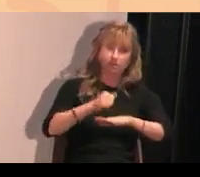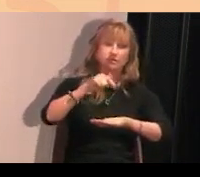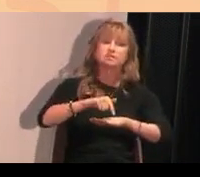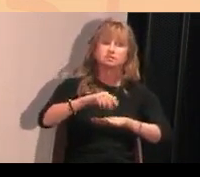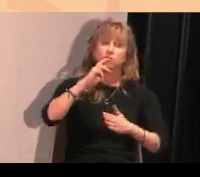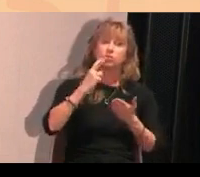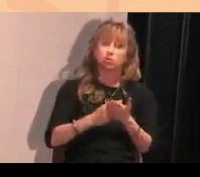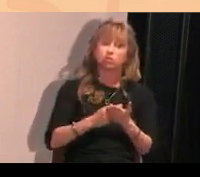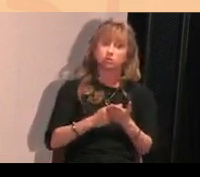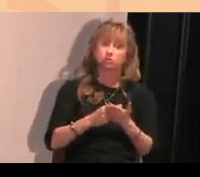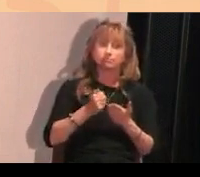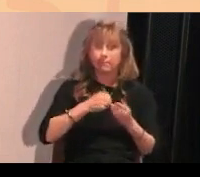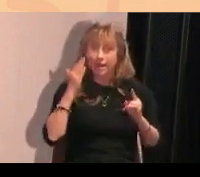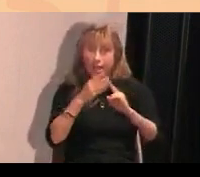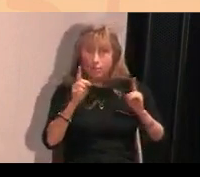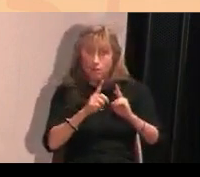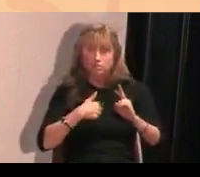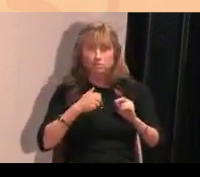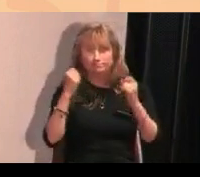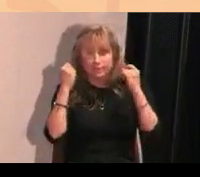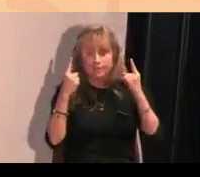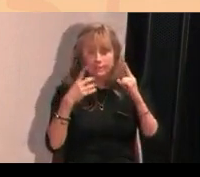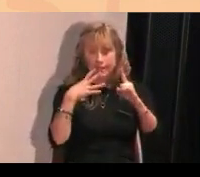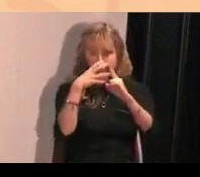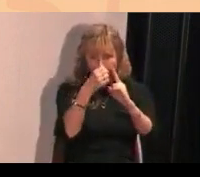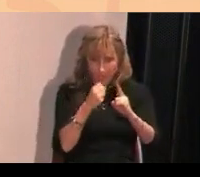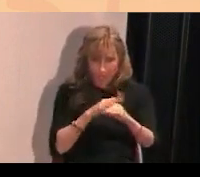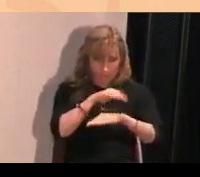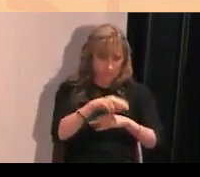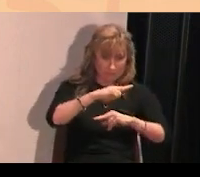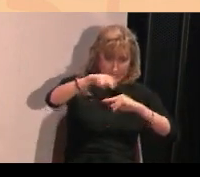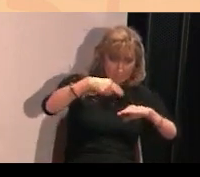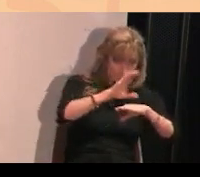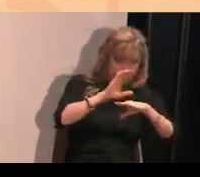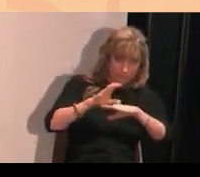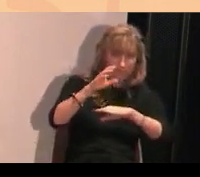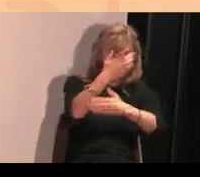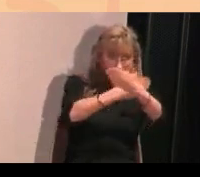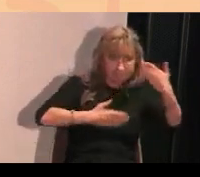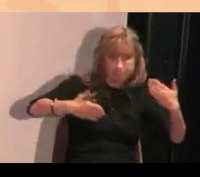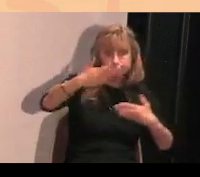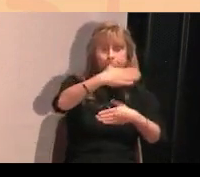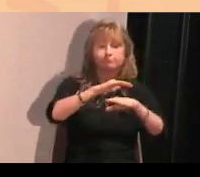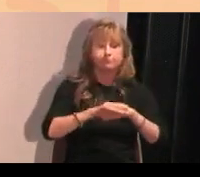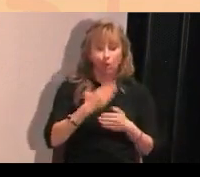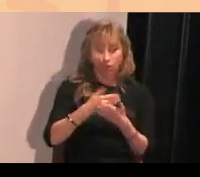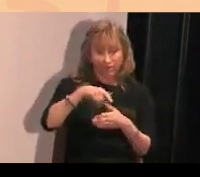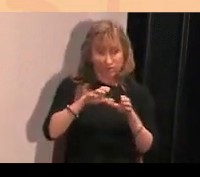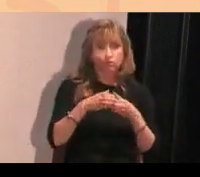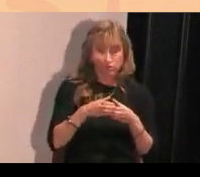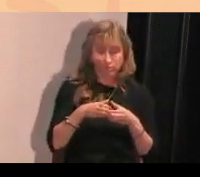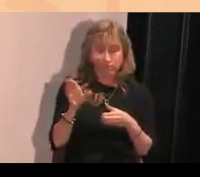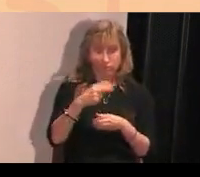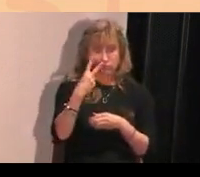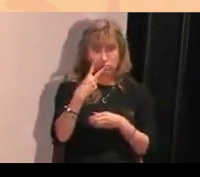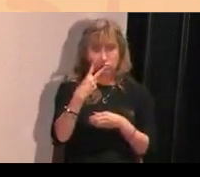the outcomes of the national consultation the Australia Council led, honour NIACA in 2018 and